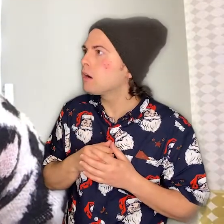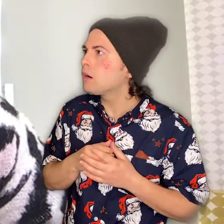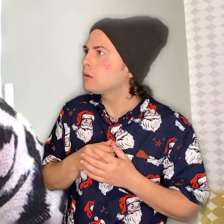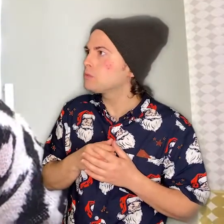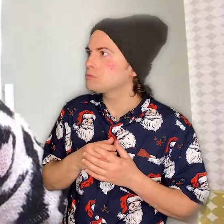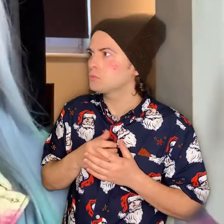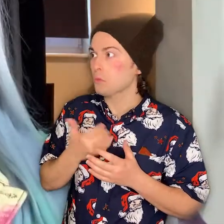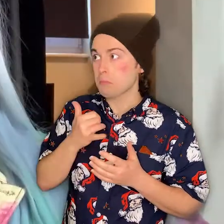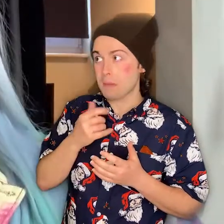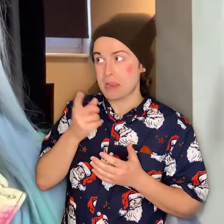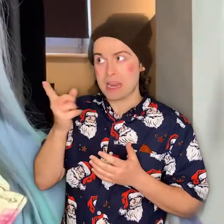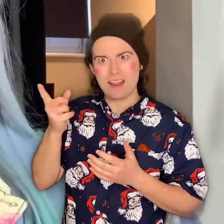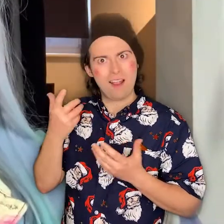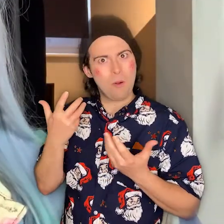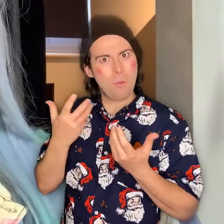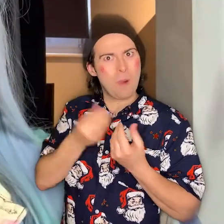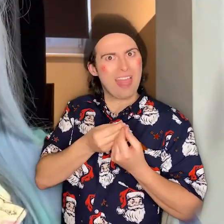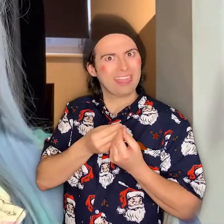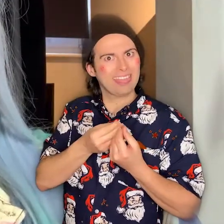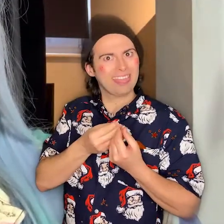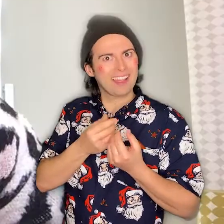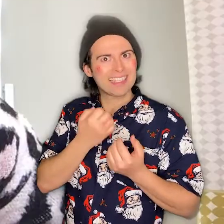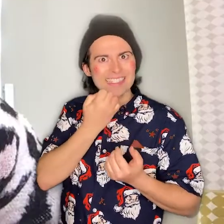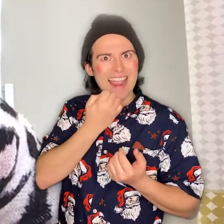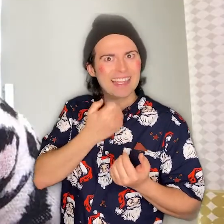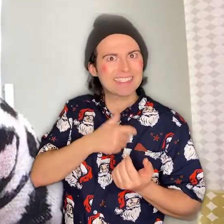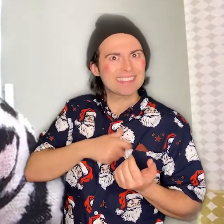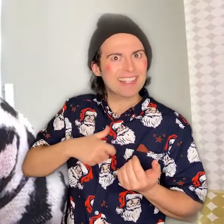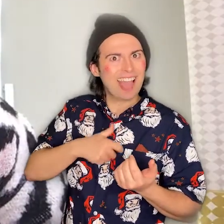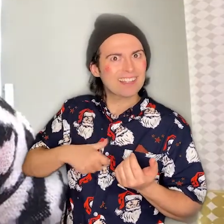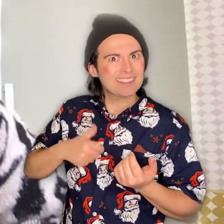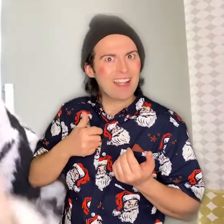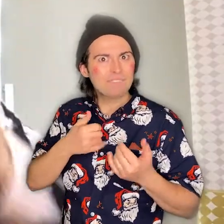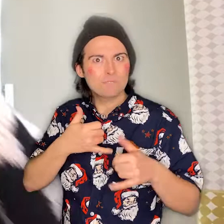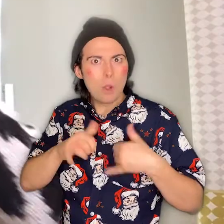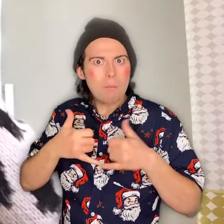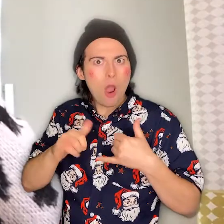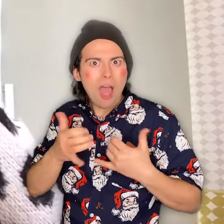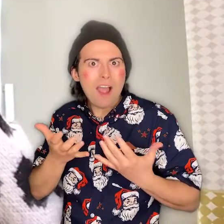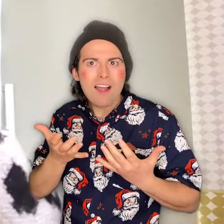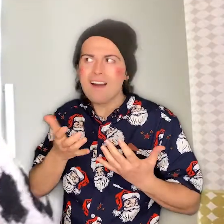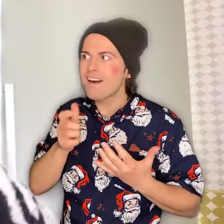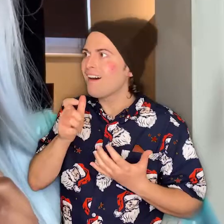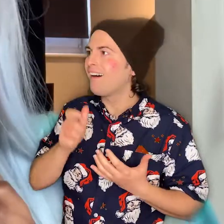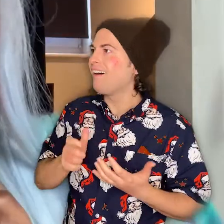Cyndi – Big Eddie’s a pal of mine, that’s it sorted, you let Brian know you’re moving back to yours